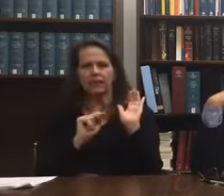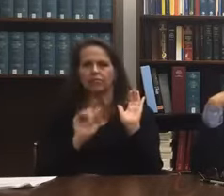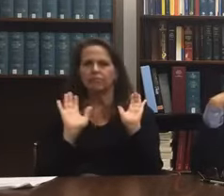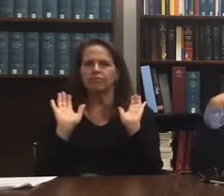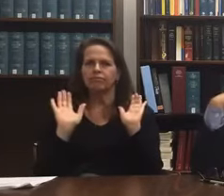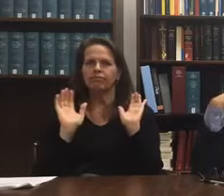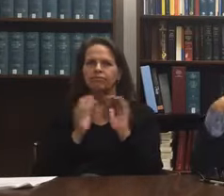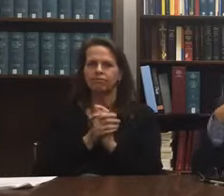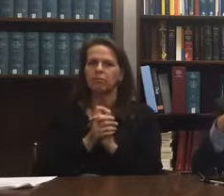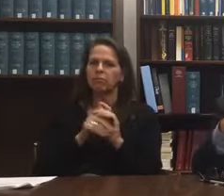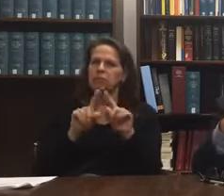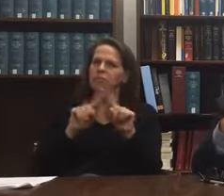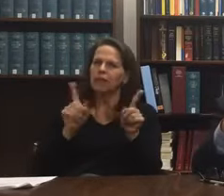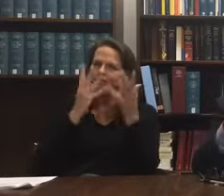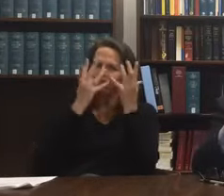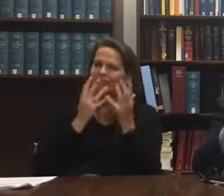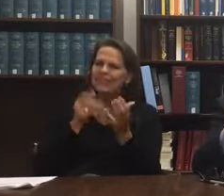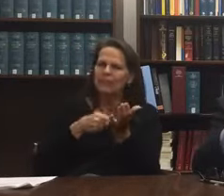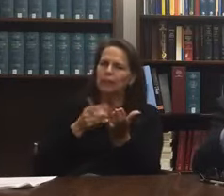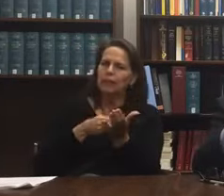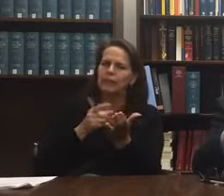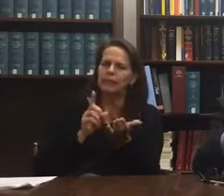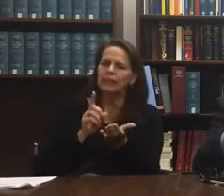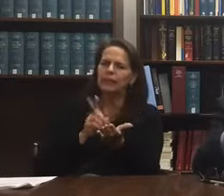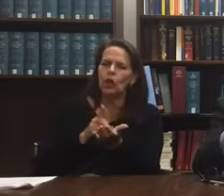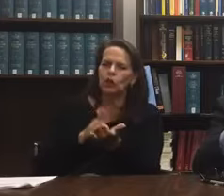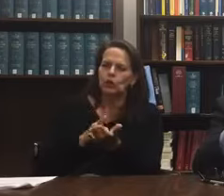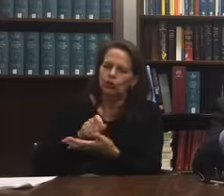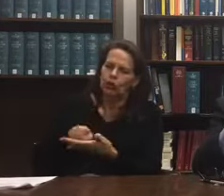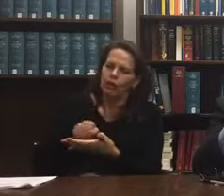unfortunately sometimes when doctors write the letters by themselves they're